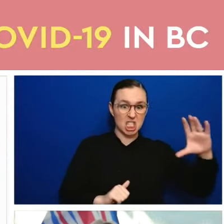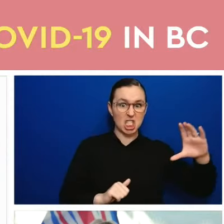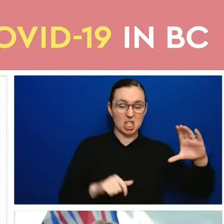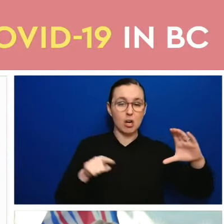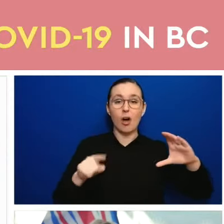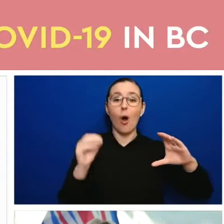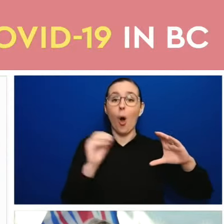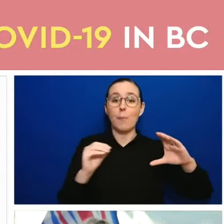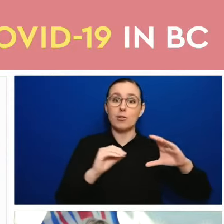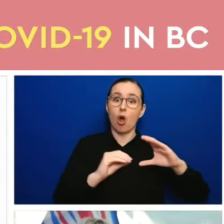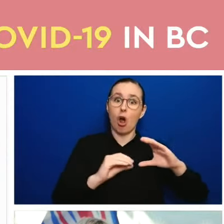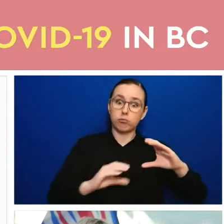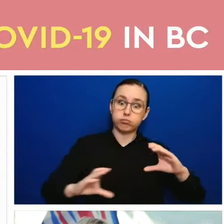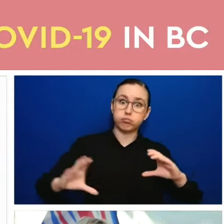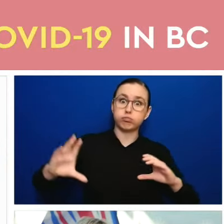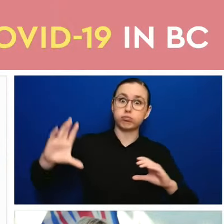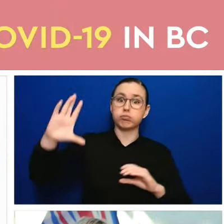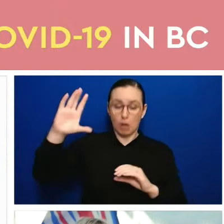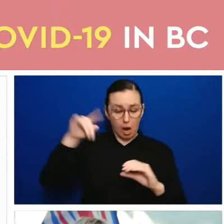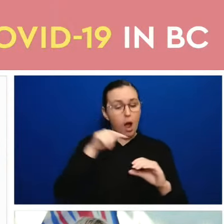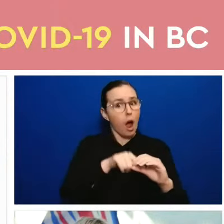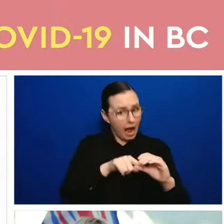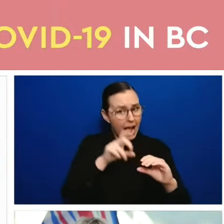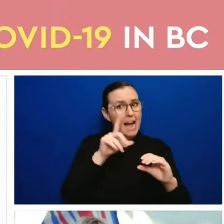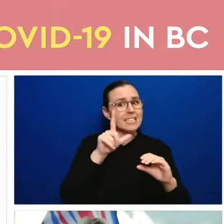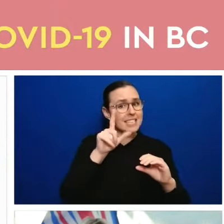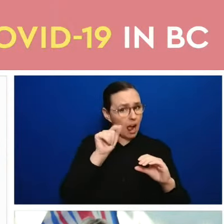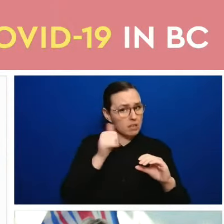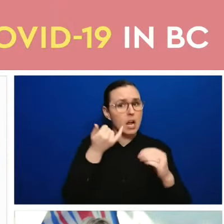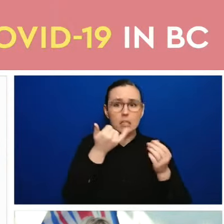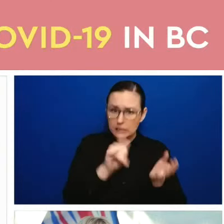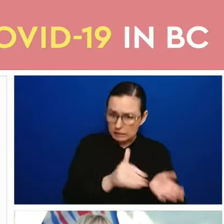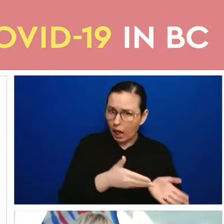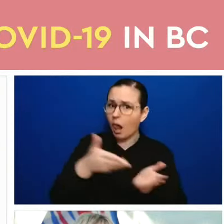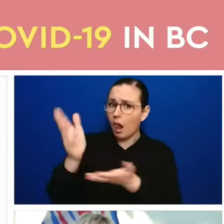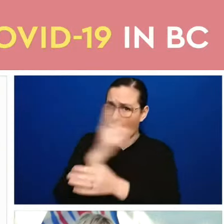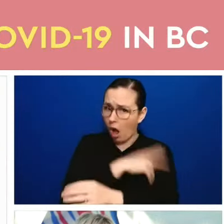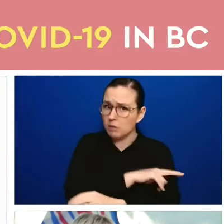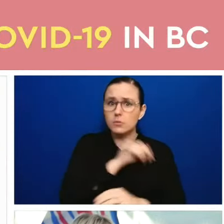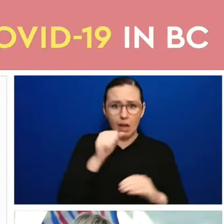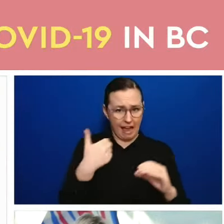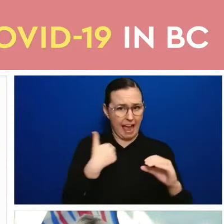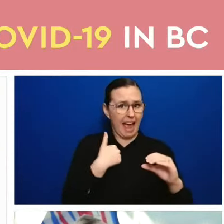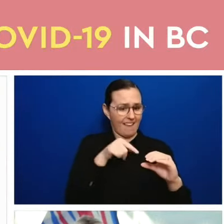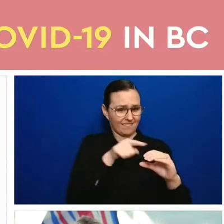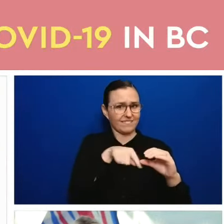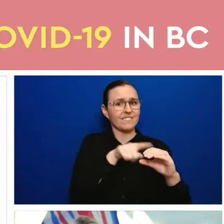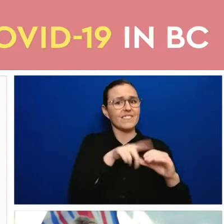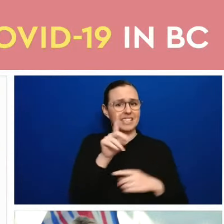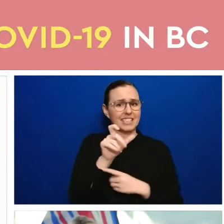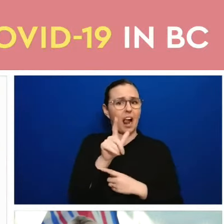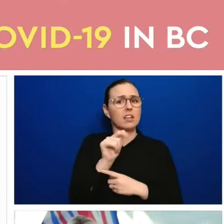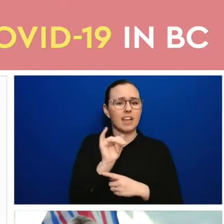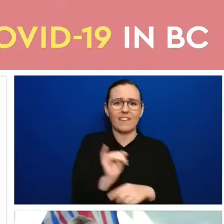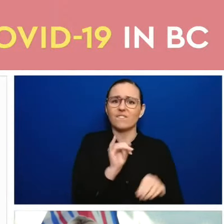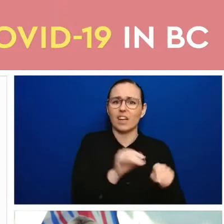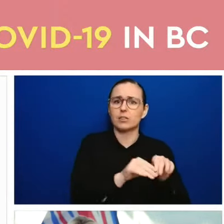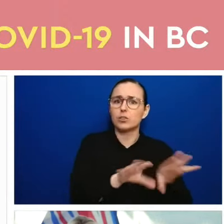hospitalization overtaking Delta although we still have people in hospital with Delta,